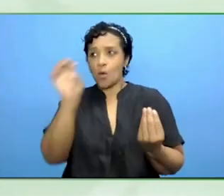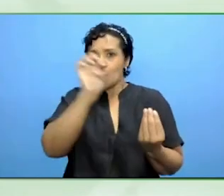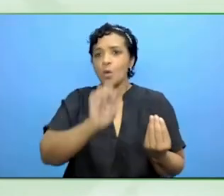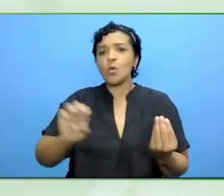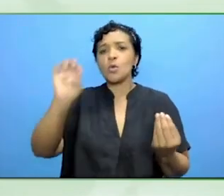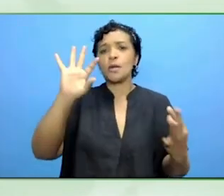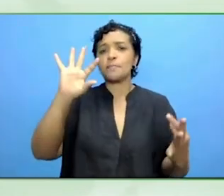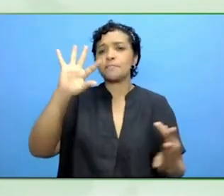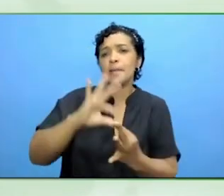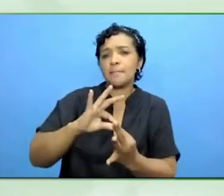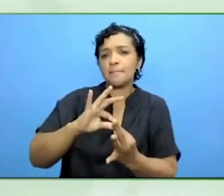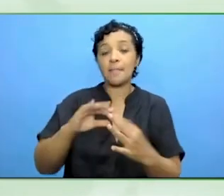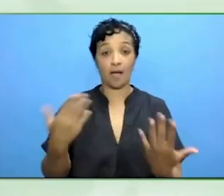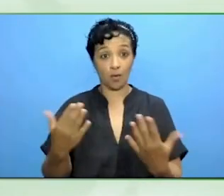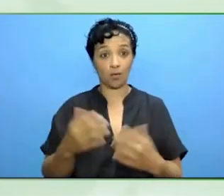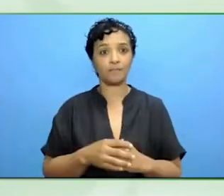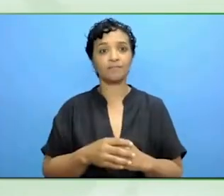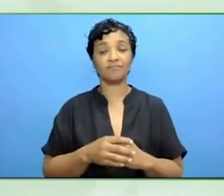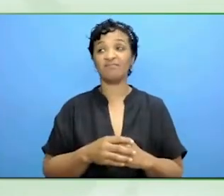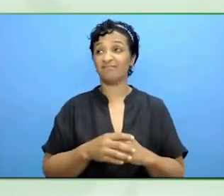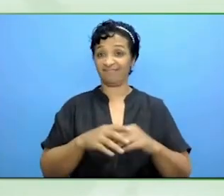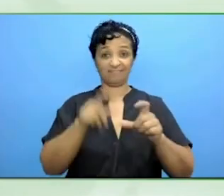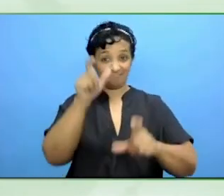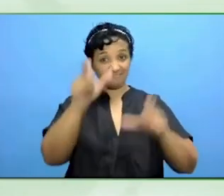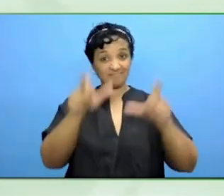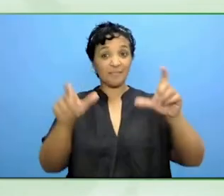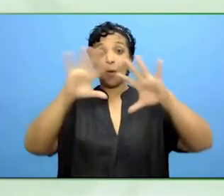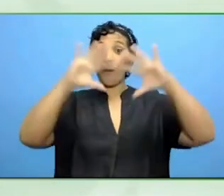There are people who follow us from around the world, not only